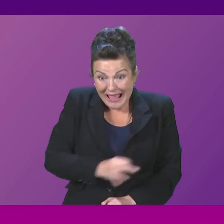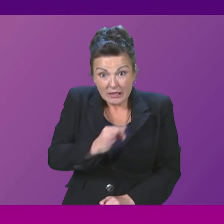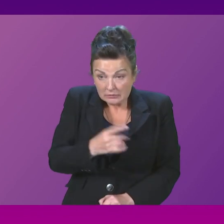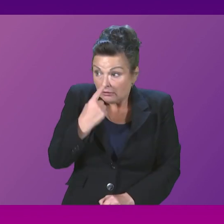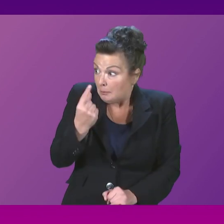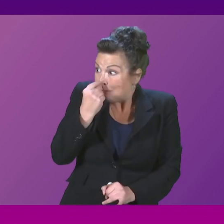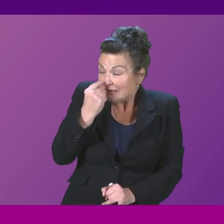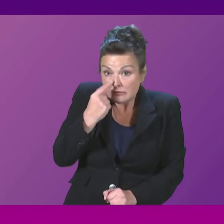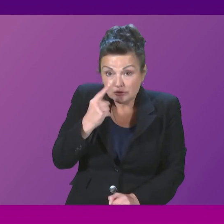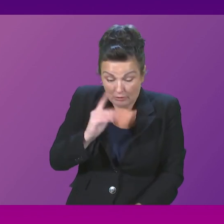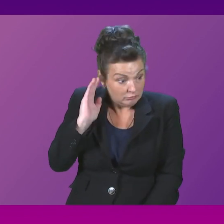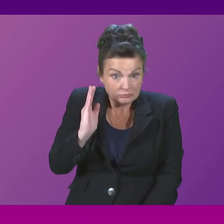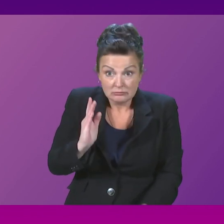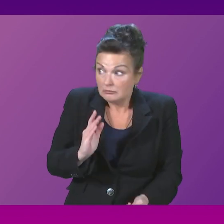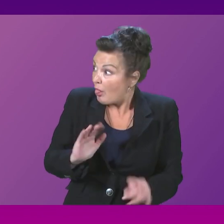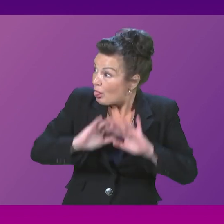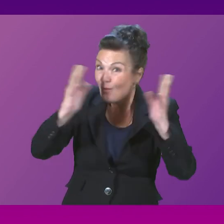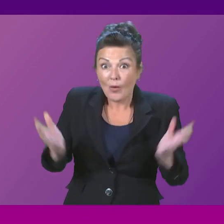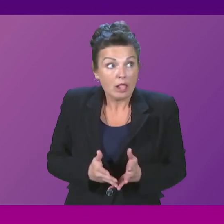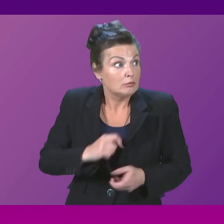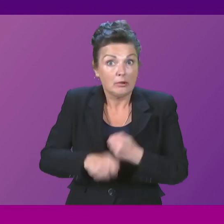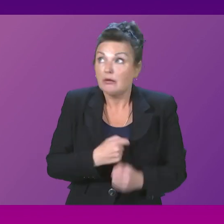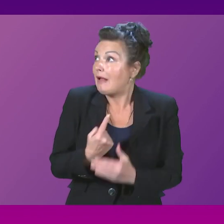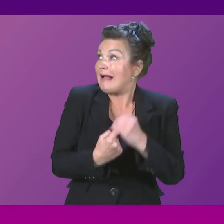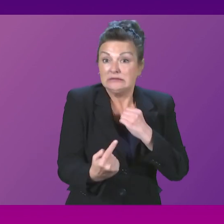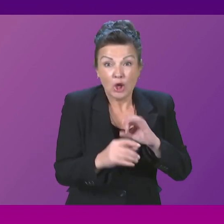They had no mobile signal and no internet, digital or landline services.